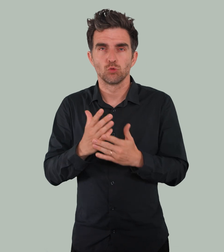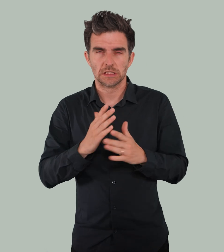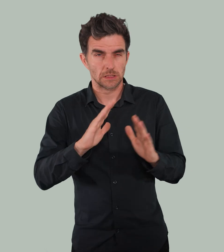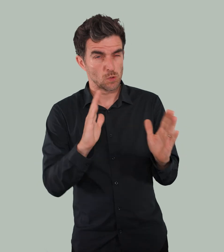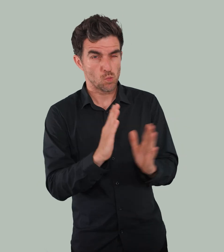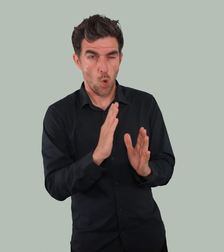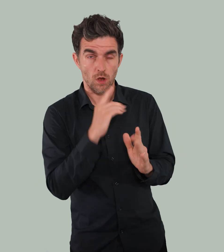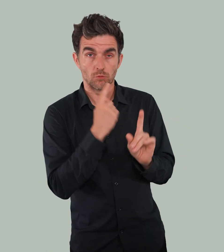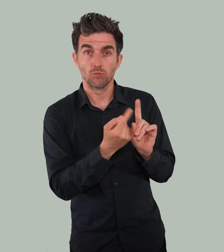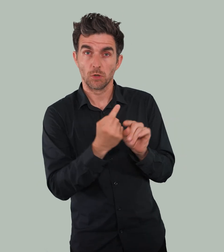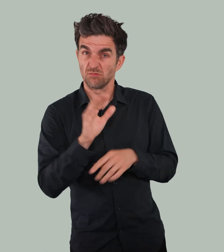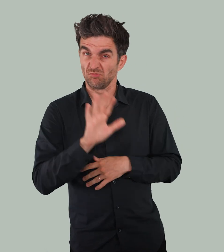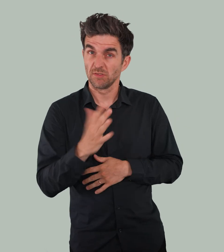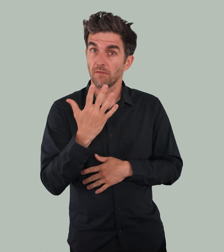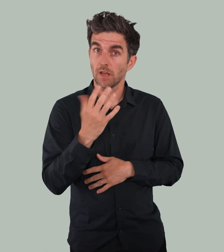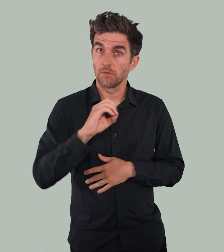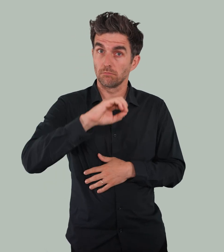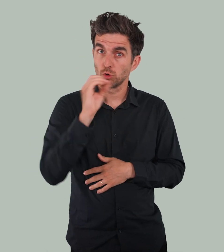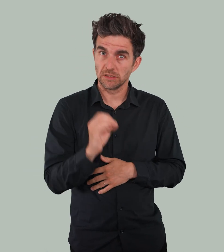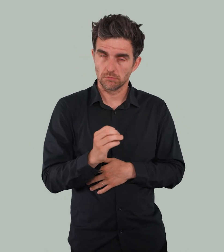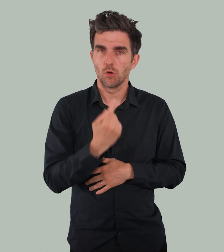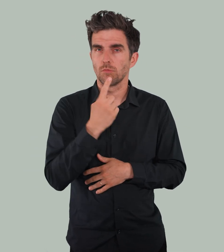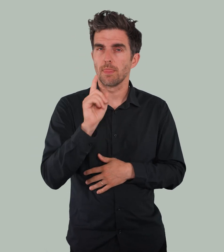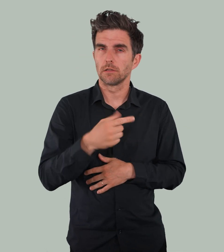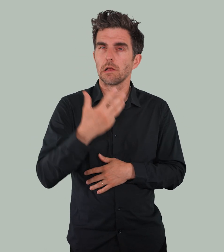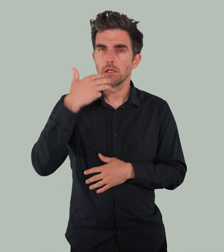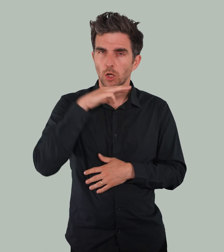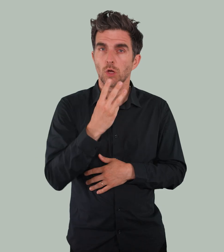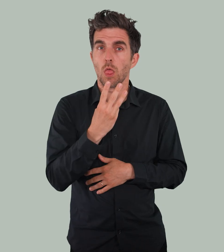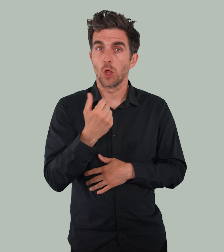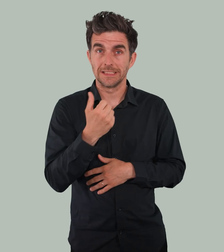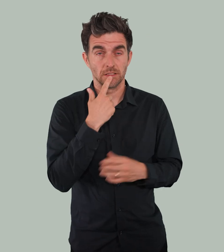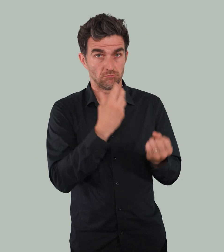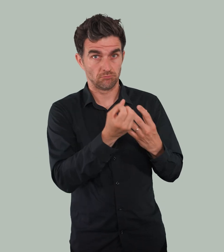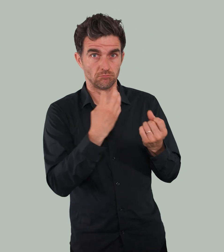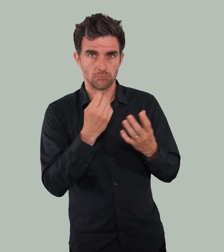Within this, a small proportion of responses (around 5%, or ~1,936 responses)